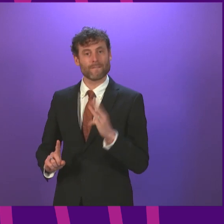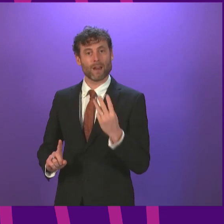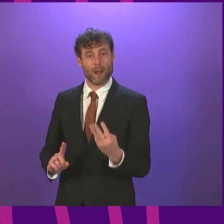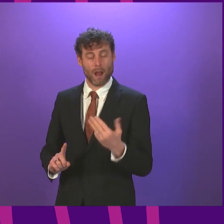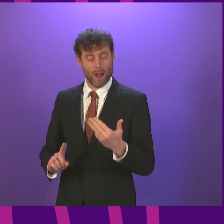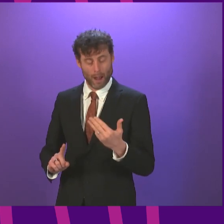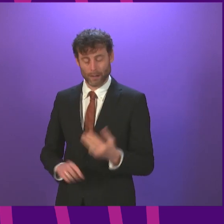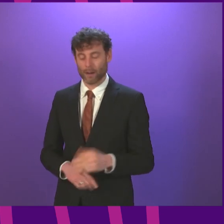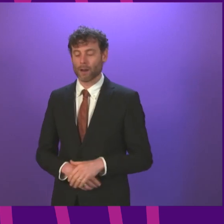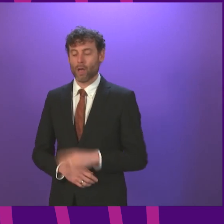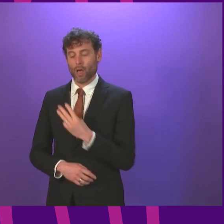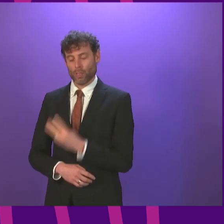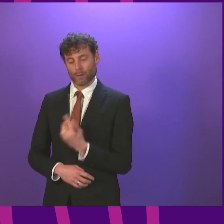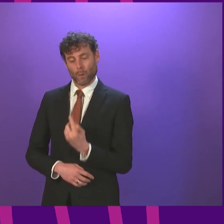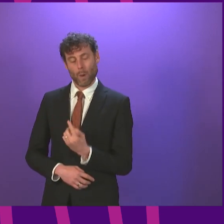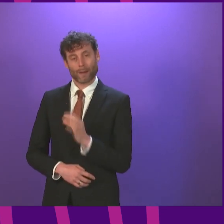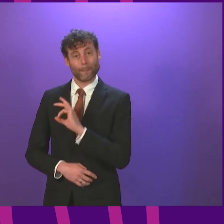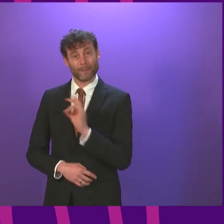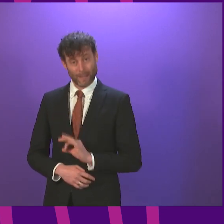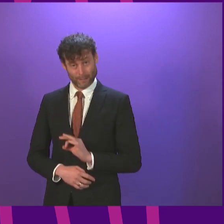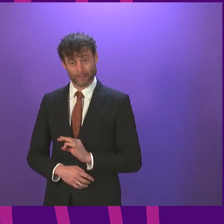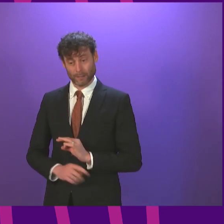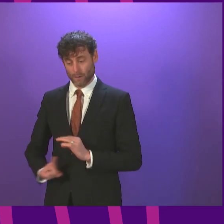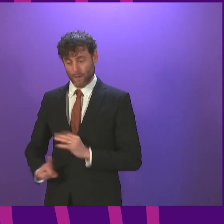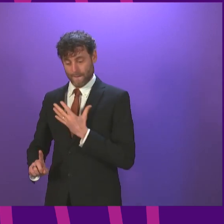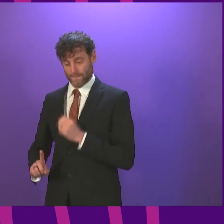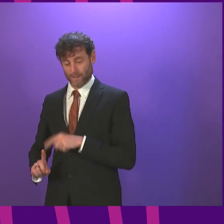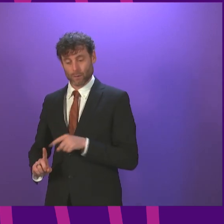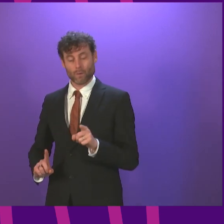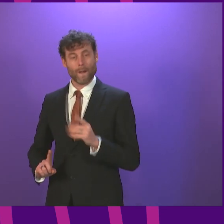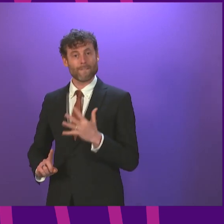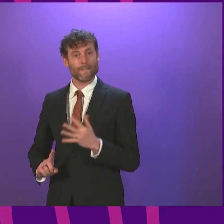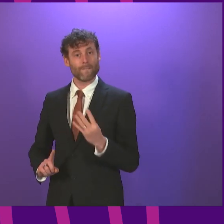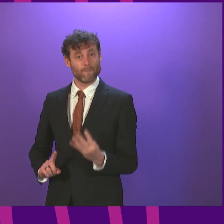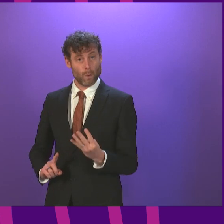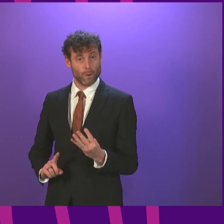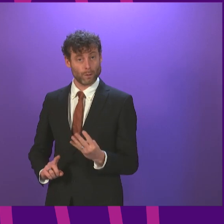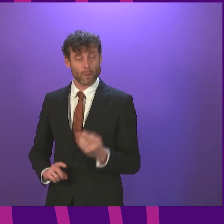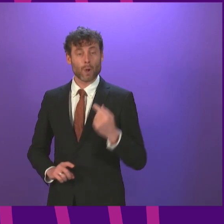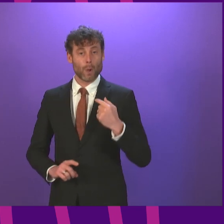to 54-year-olds. We remain on track to offer first doses to everyone over 50, all unpaid